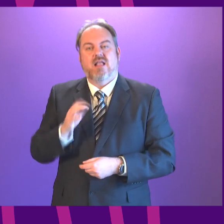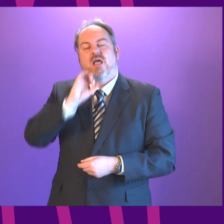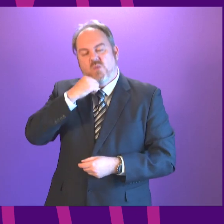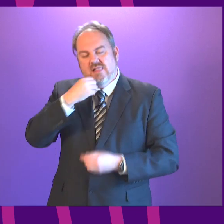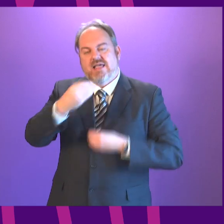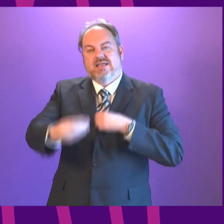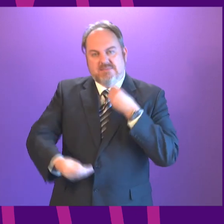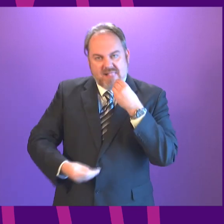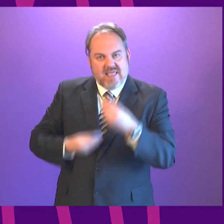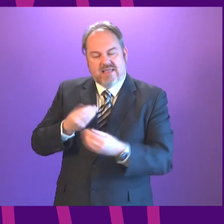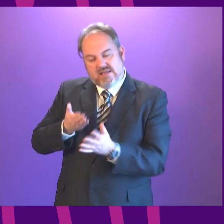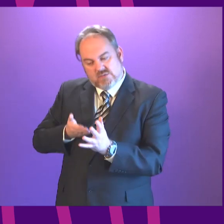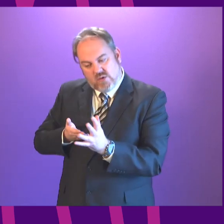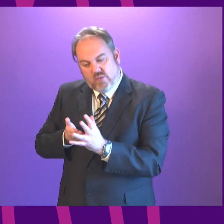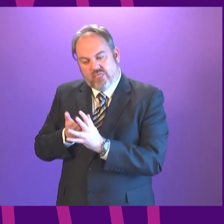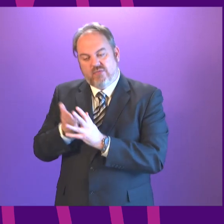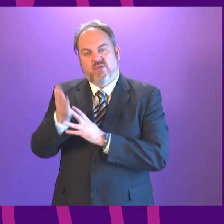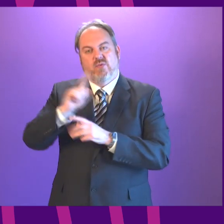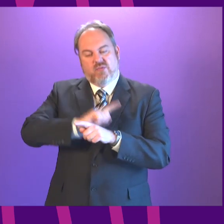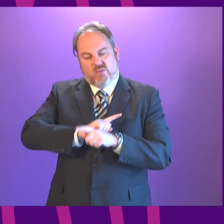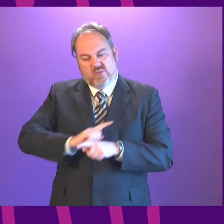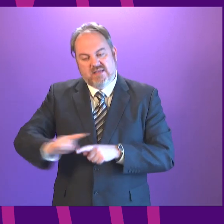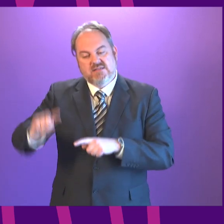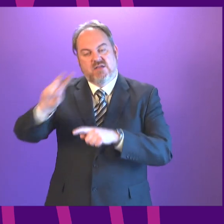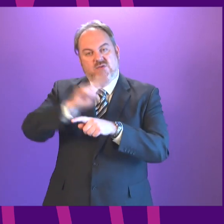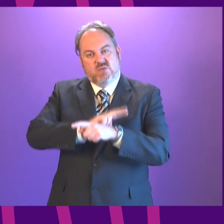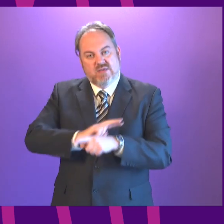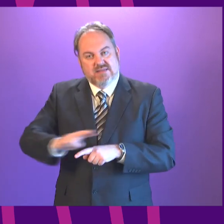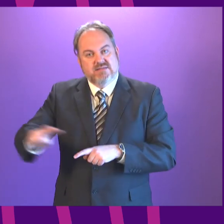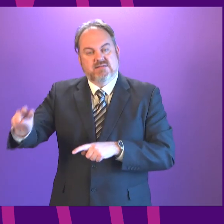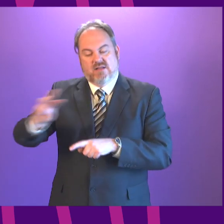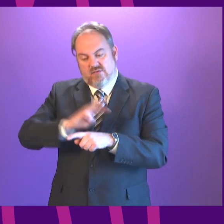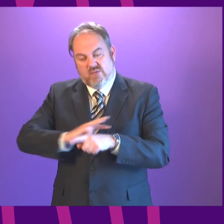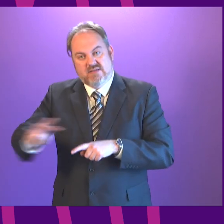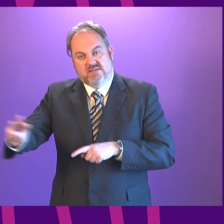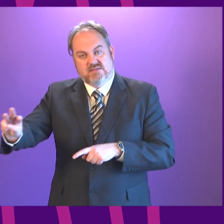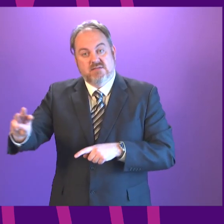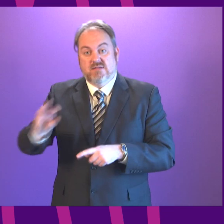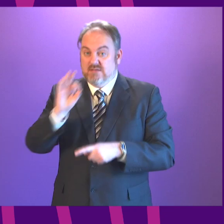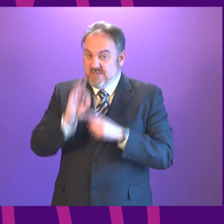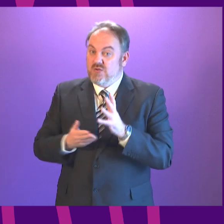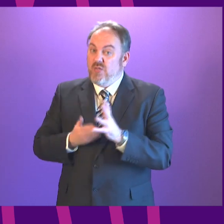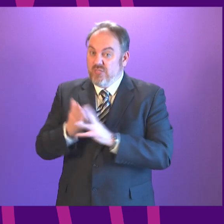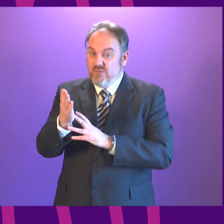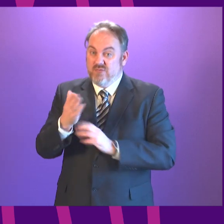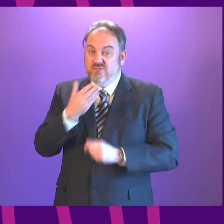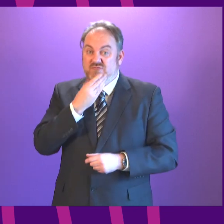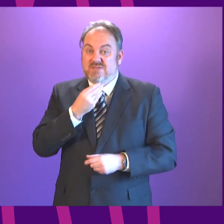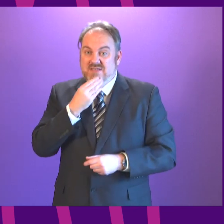is what I will try to do, especially over the coming period, when people will be worried